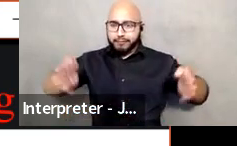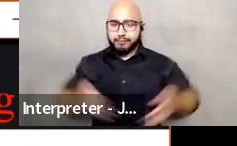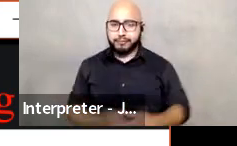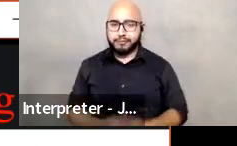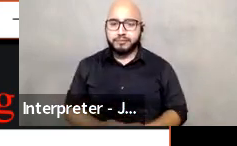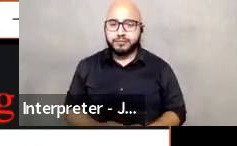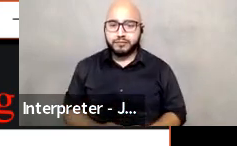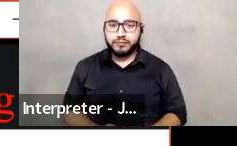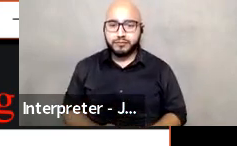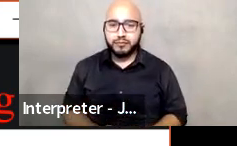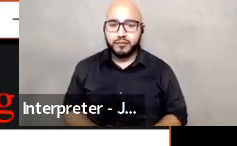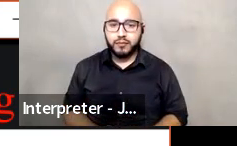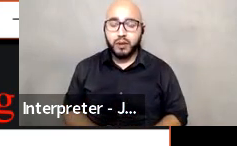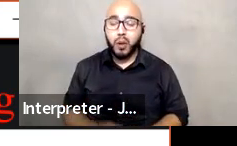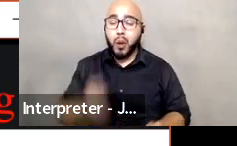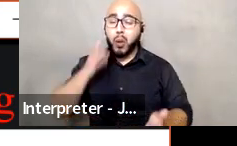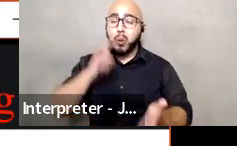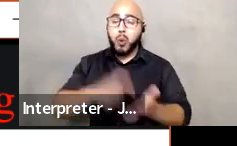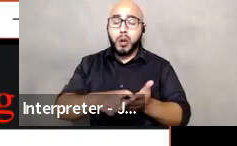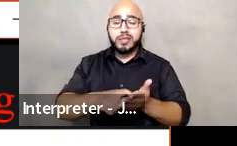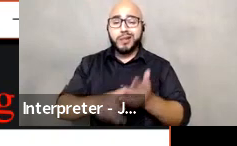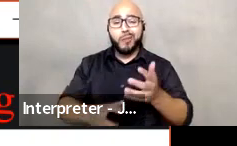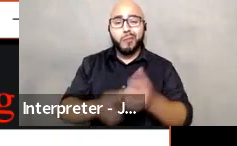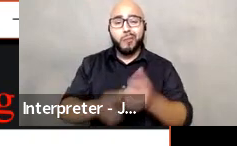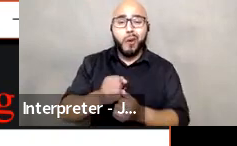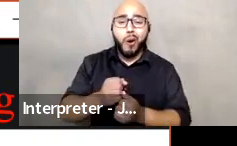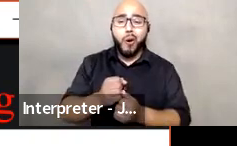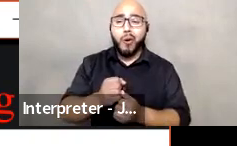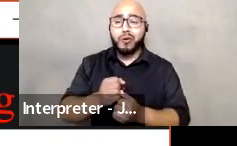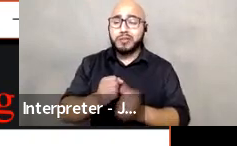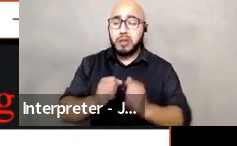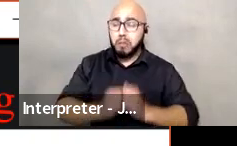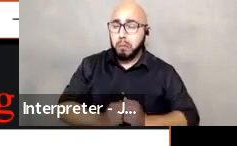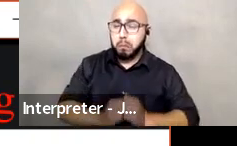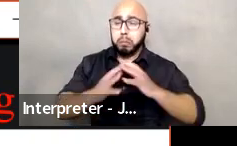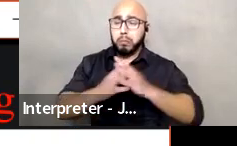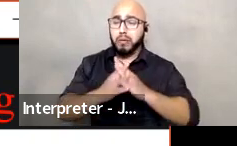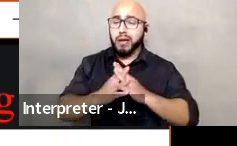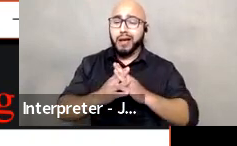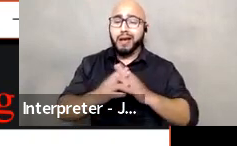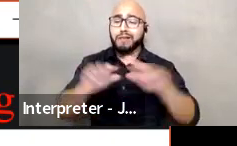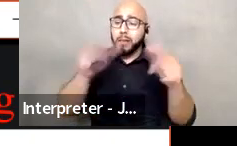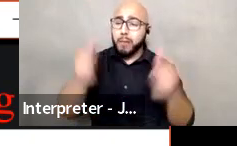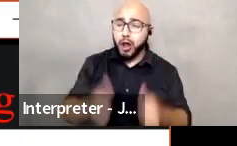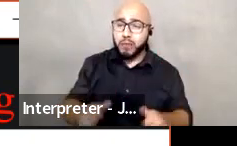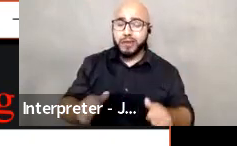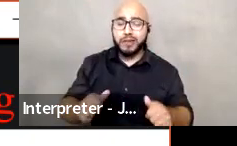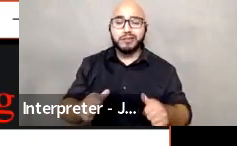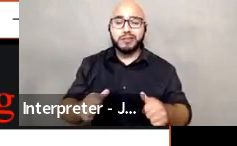You see most of the building of these, these. Monuments, that most of these commemorations.